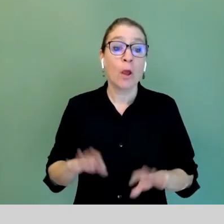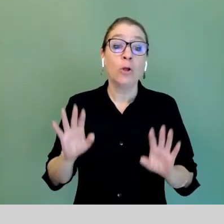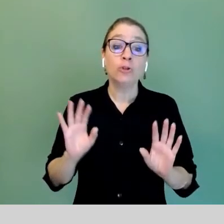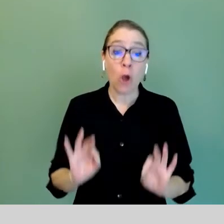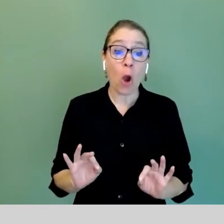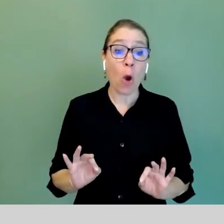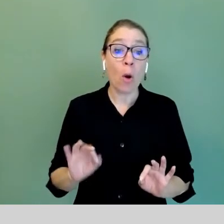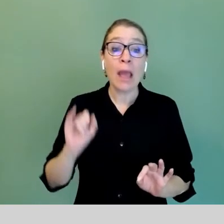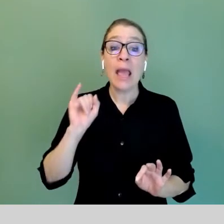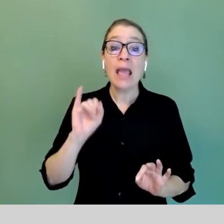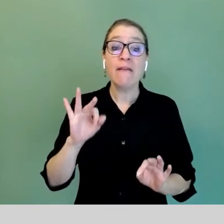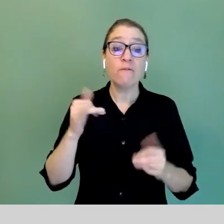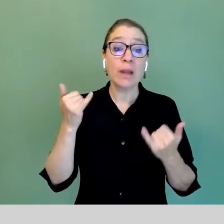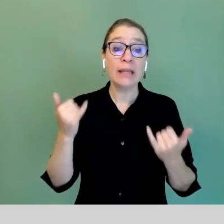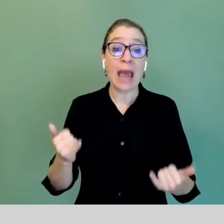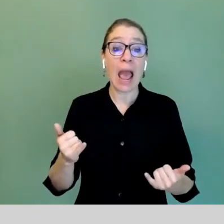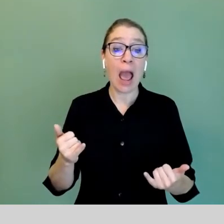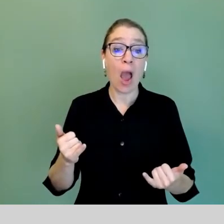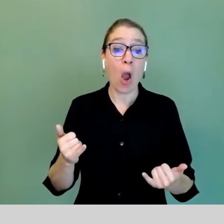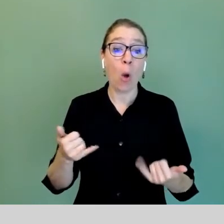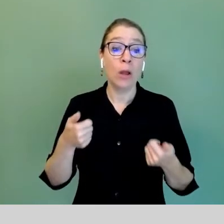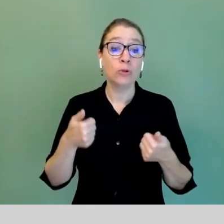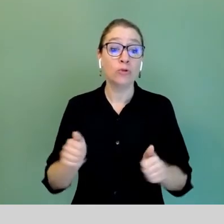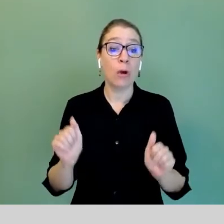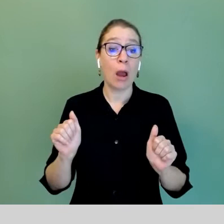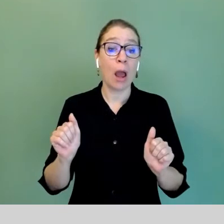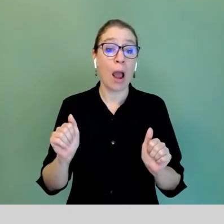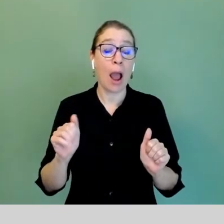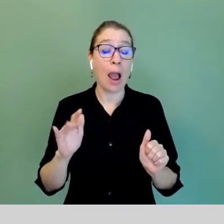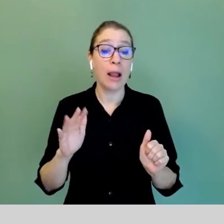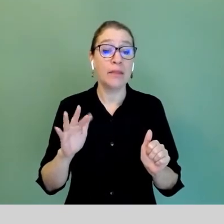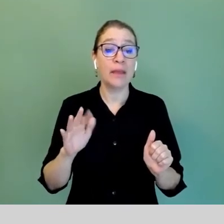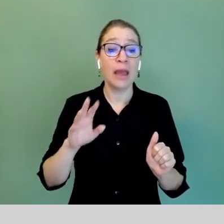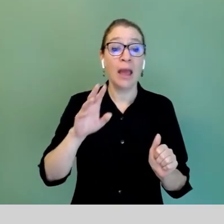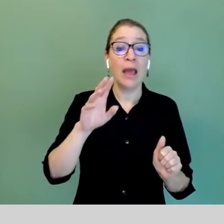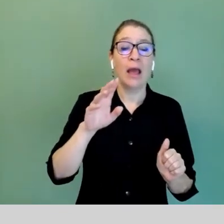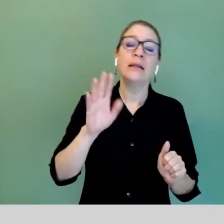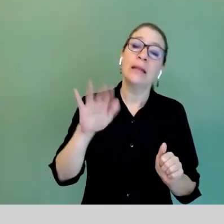So if we now throw the data set itself, dataframe one,